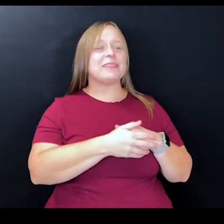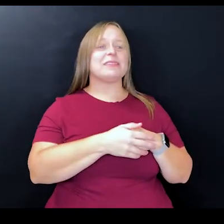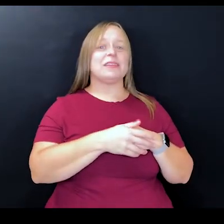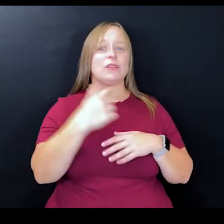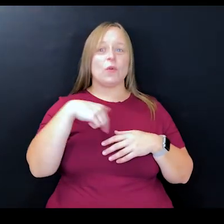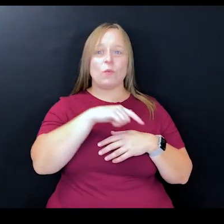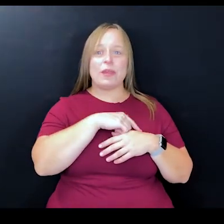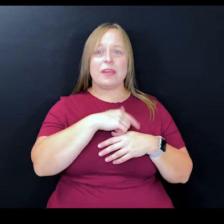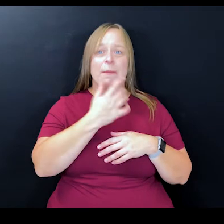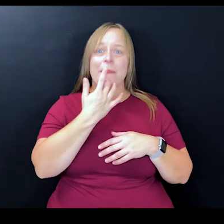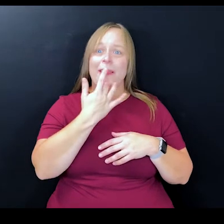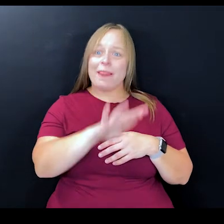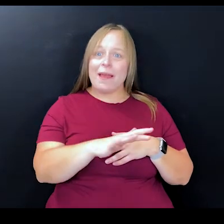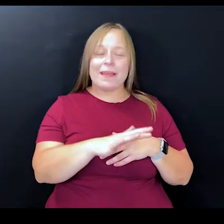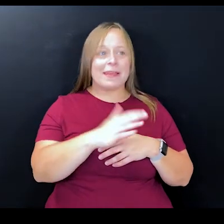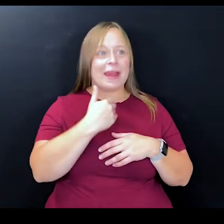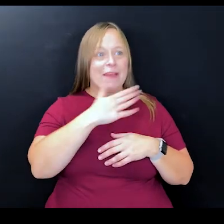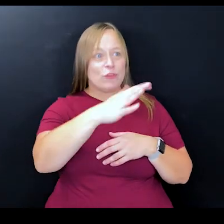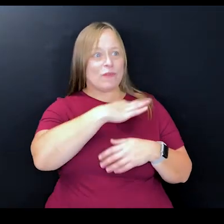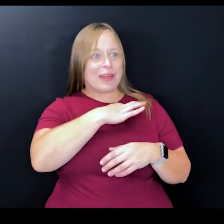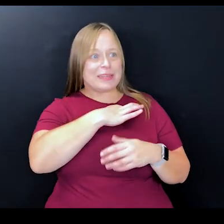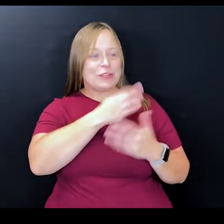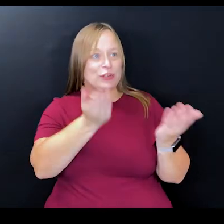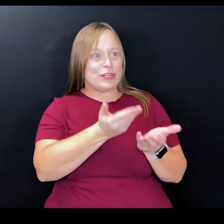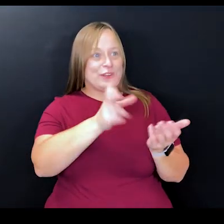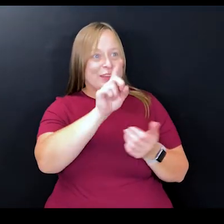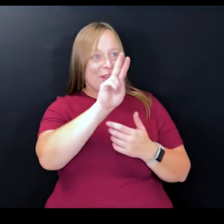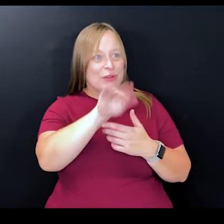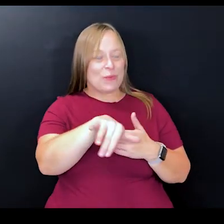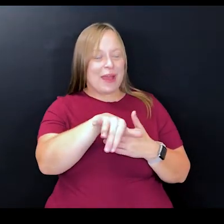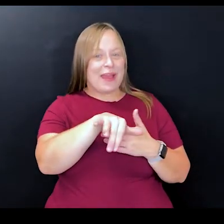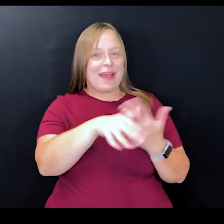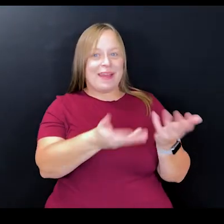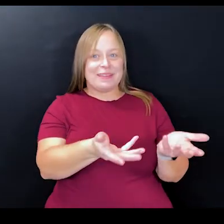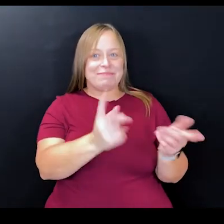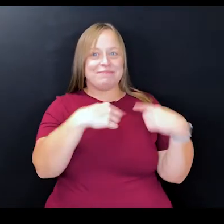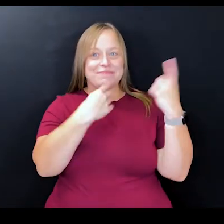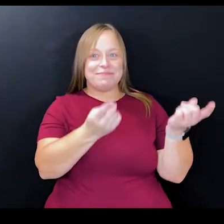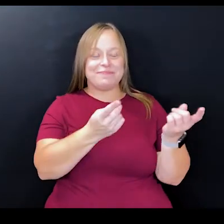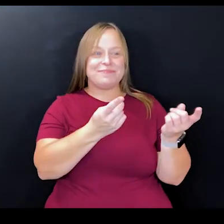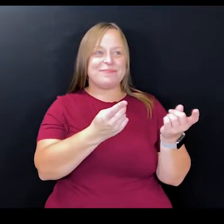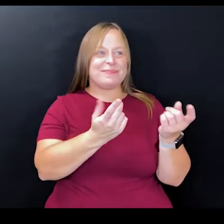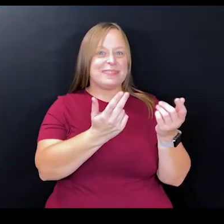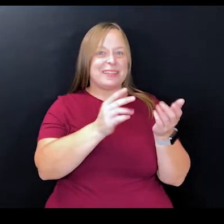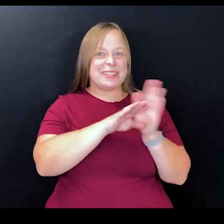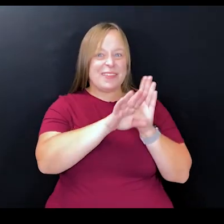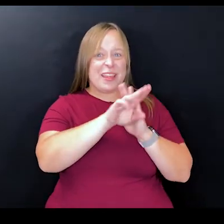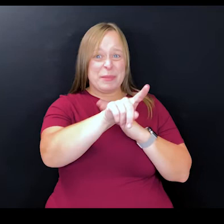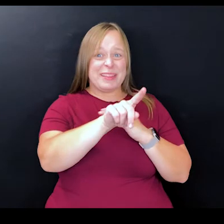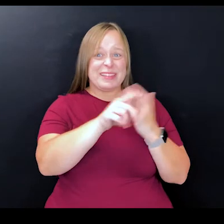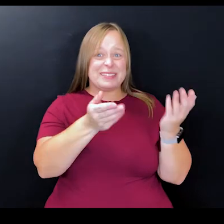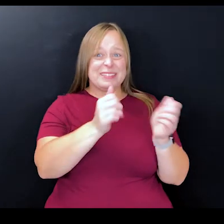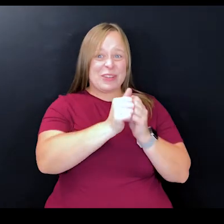And we have been so lucky to have you volunteering here with us at DRNY, putting this digest together.